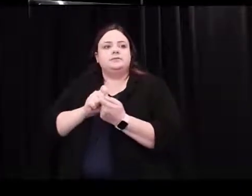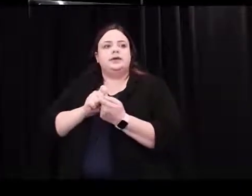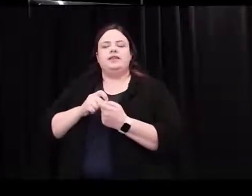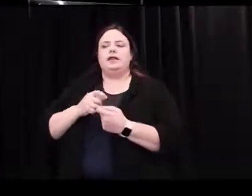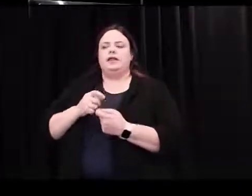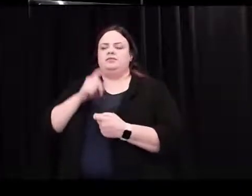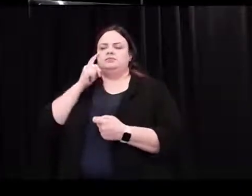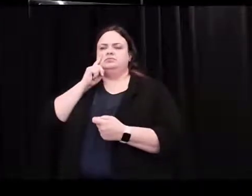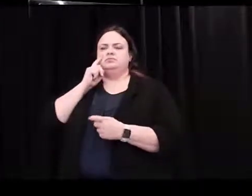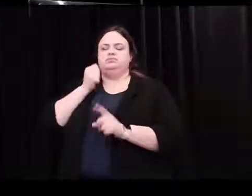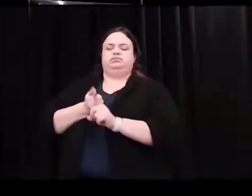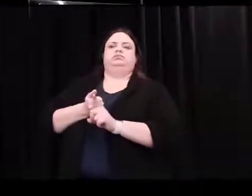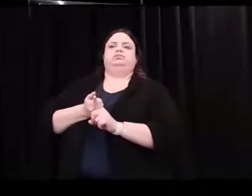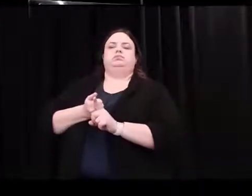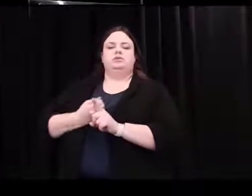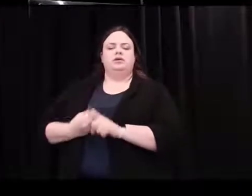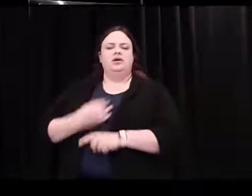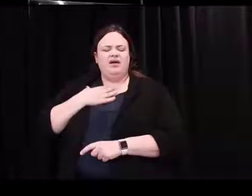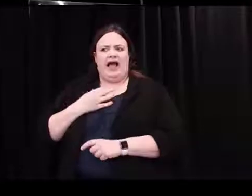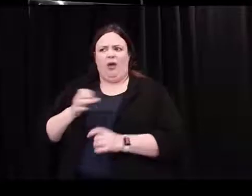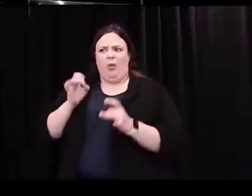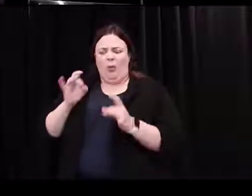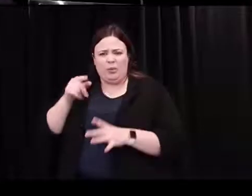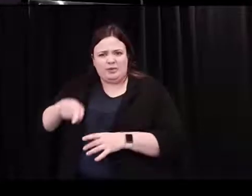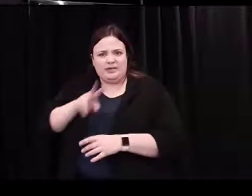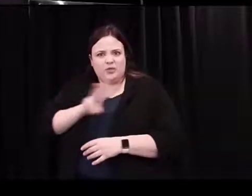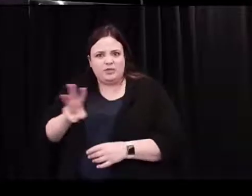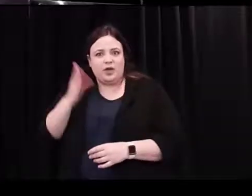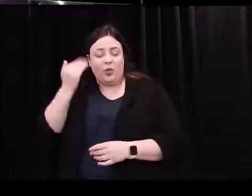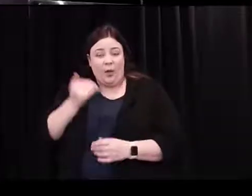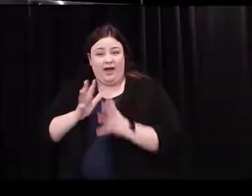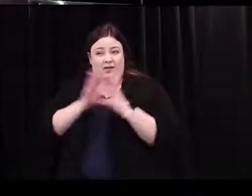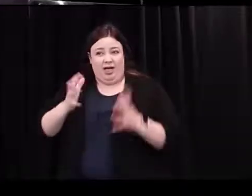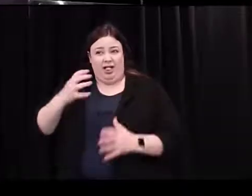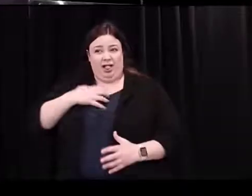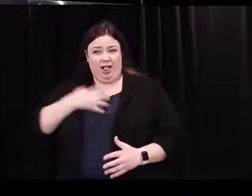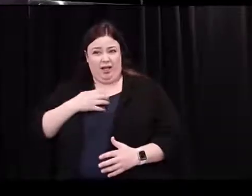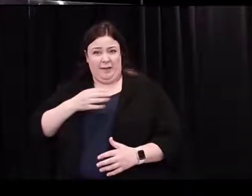how horrible this website actually was because a lot of the bitching was about that. But this